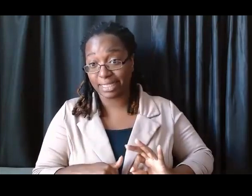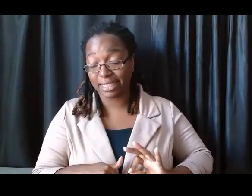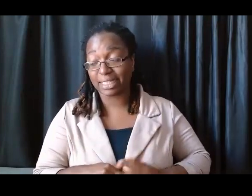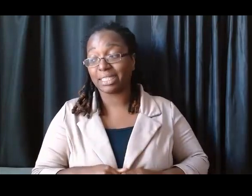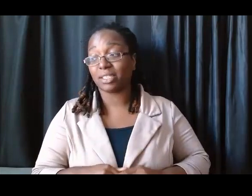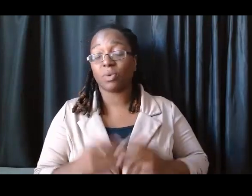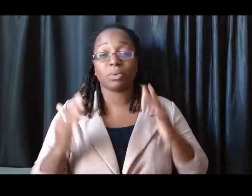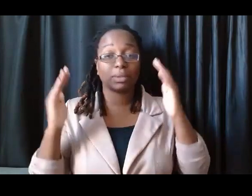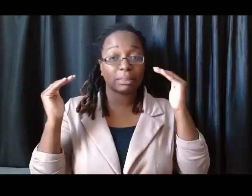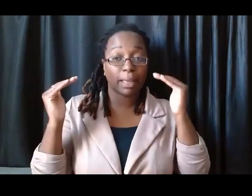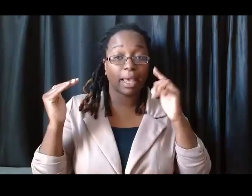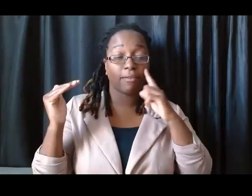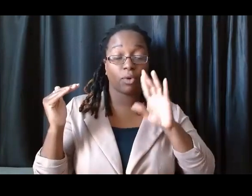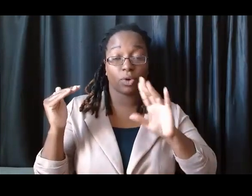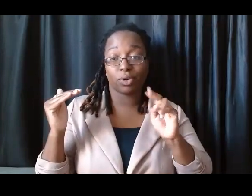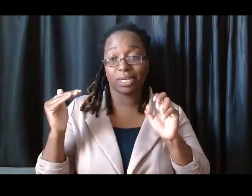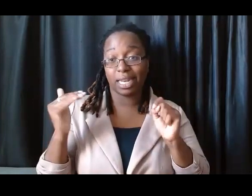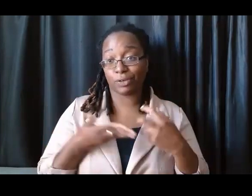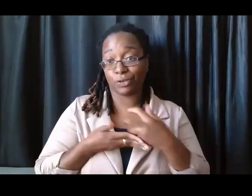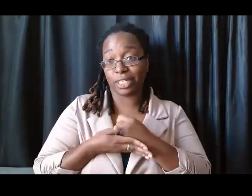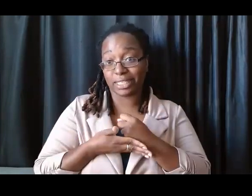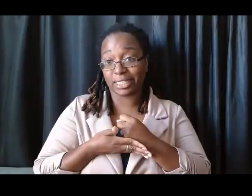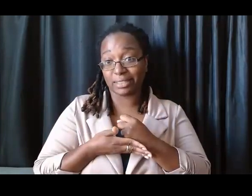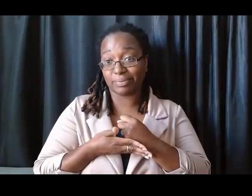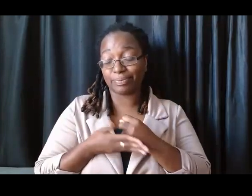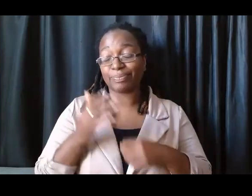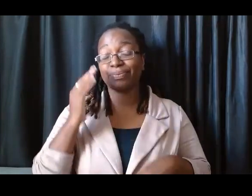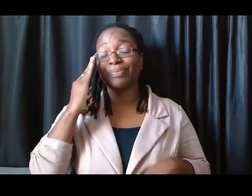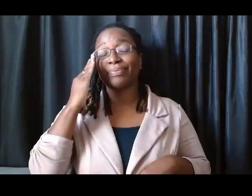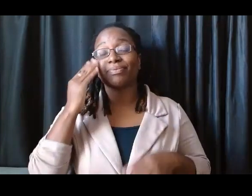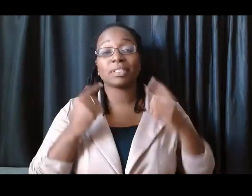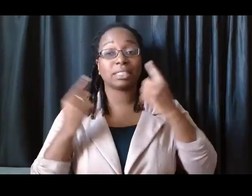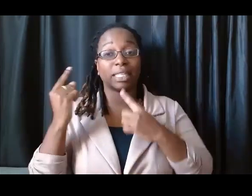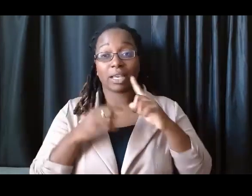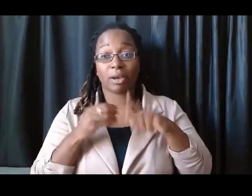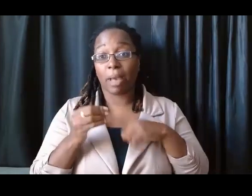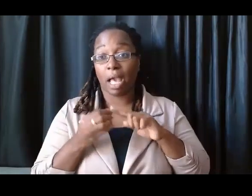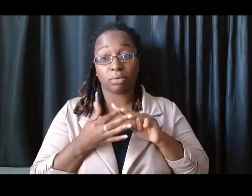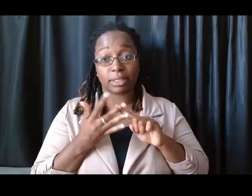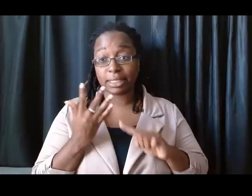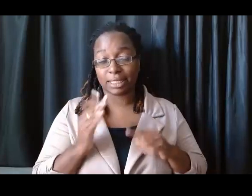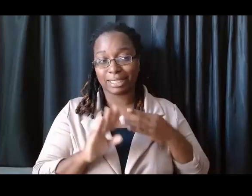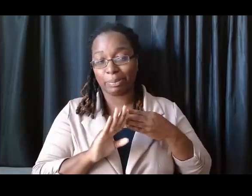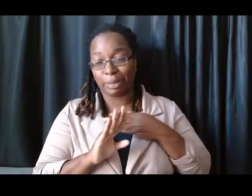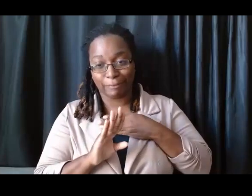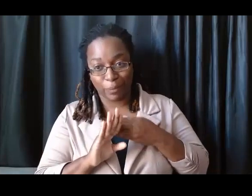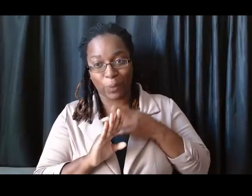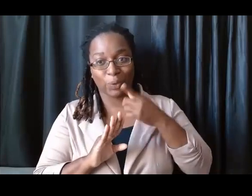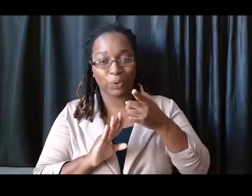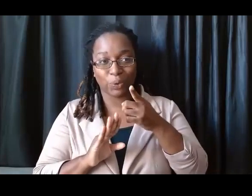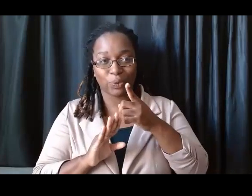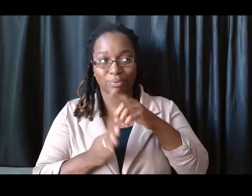net earnings for self-employment to be? Think a little bit ahead of time before you report that